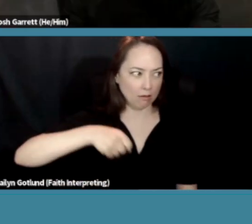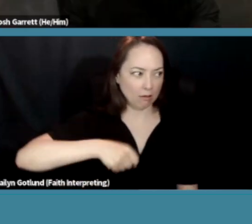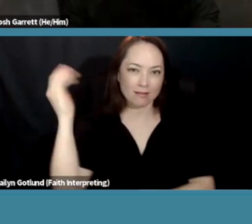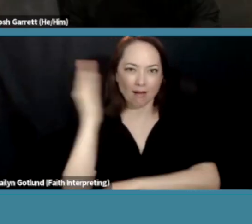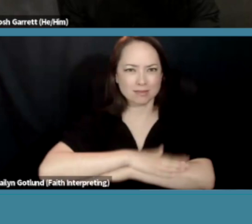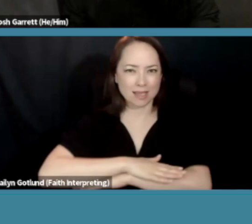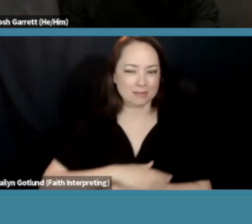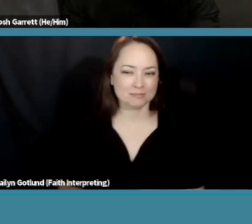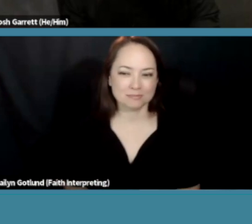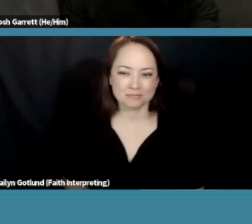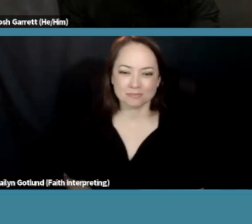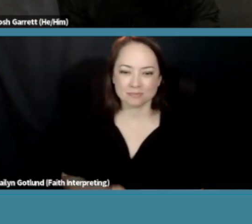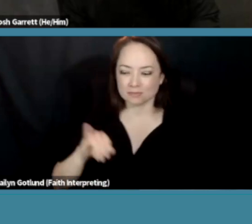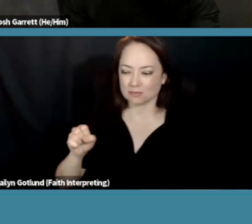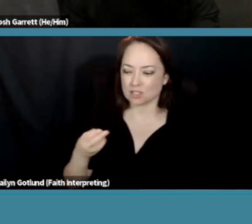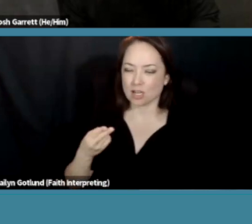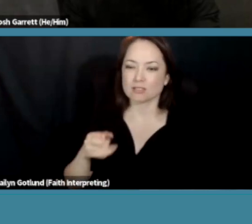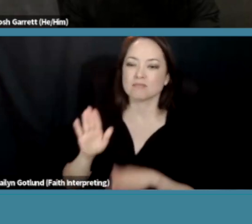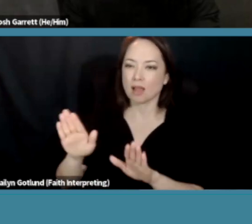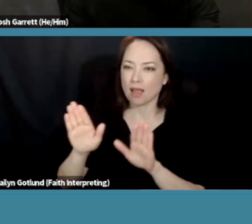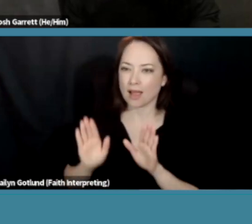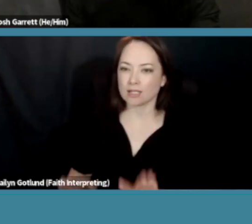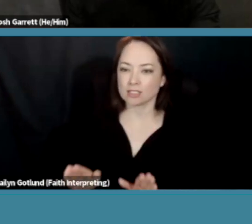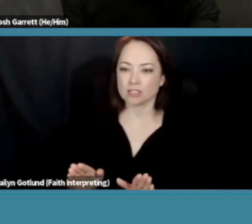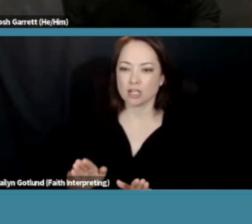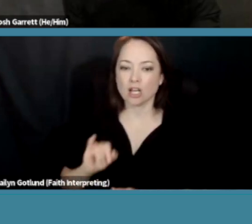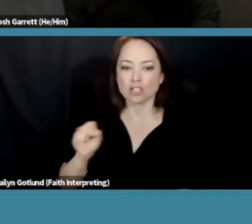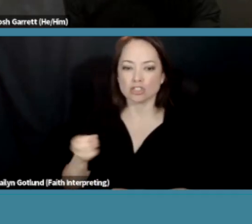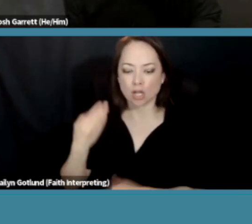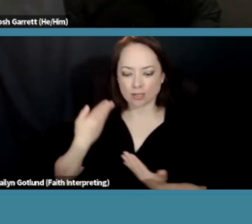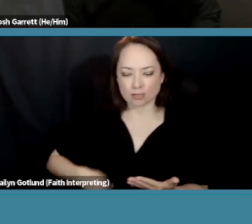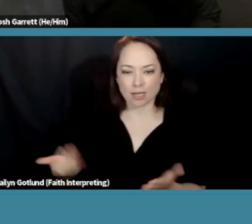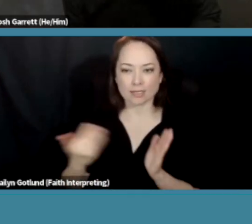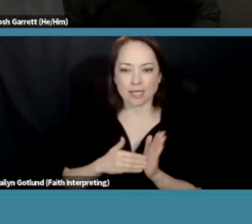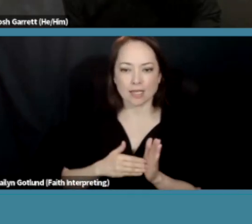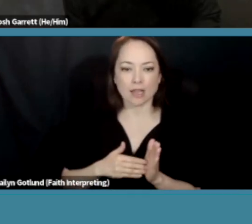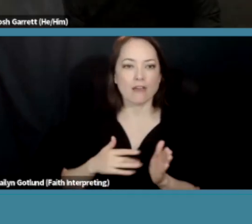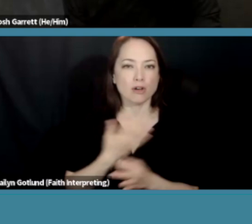Excellent. So everyone, this is Josh again. Feel free to continue submitting questions.